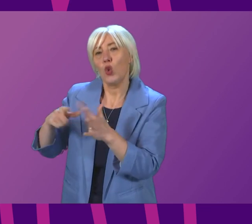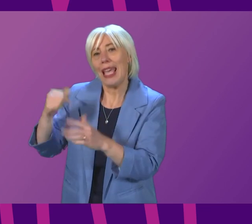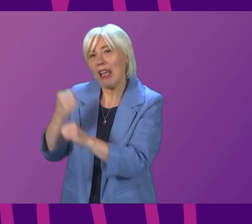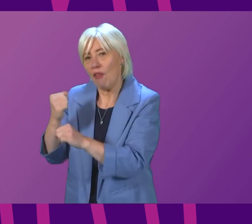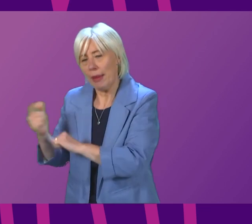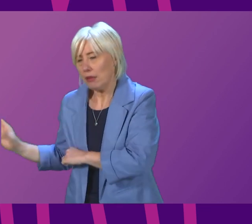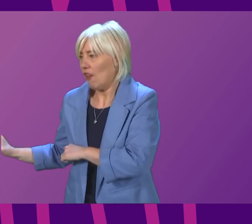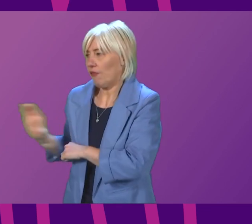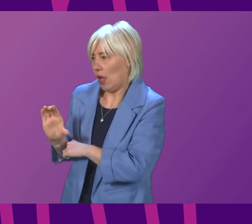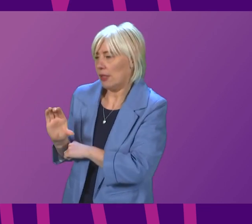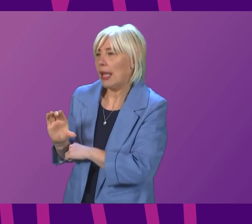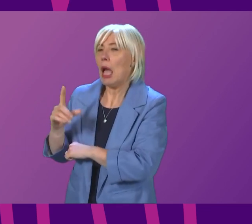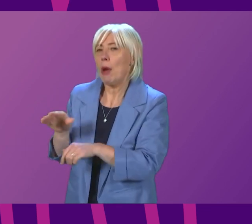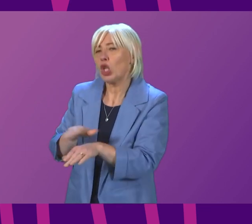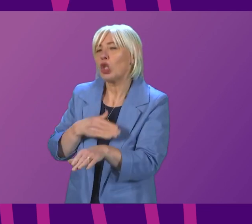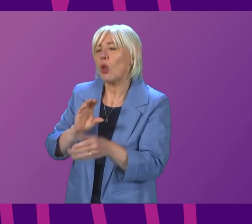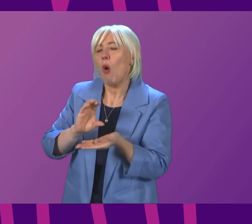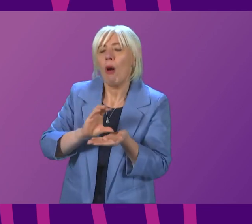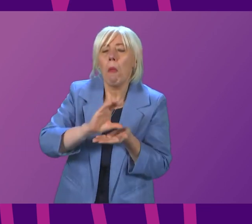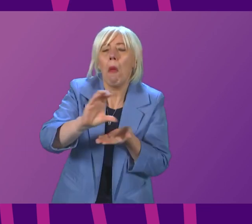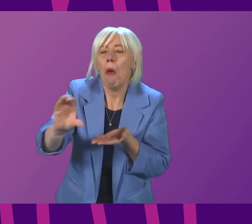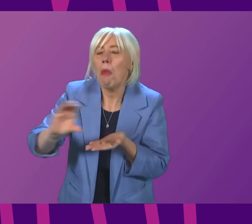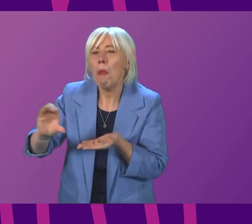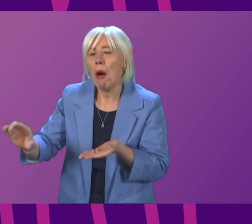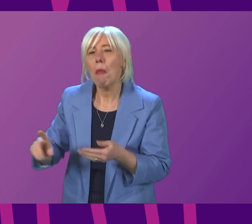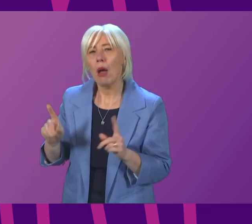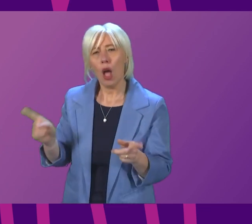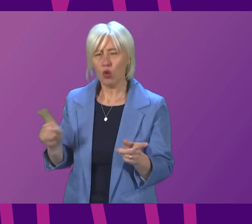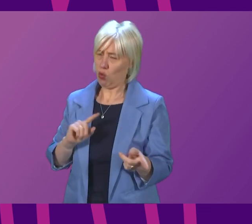to get it out to the businesses that need it.